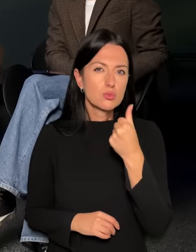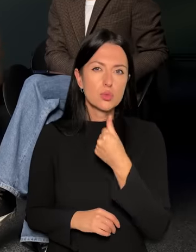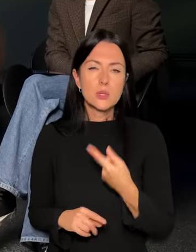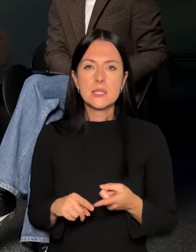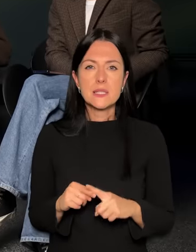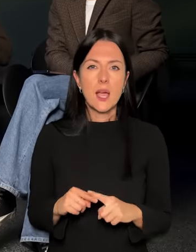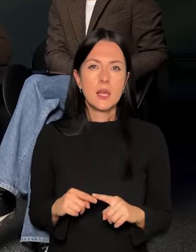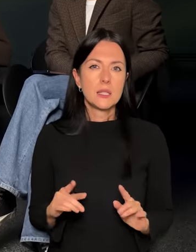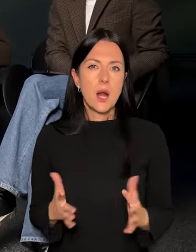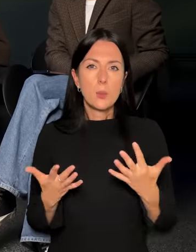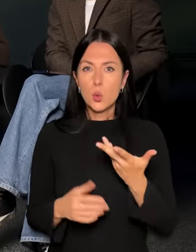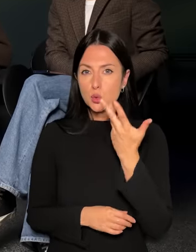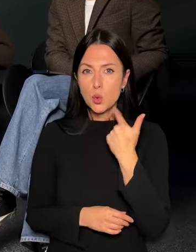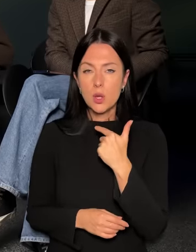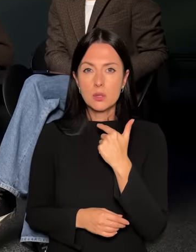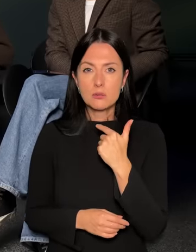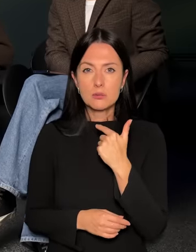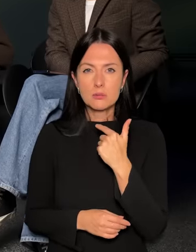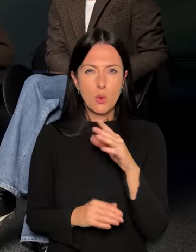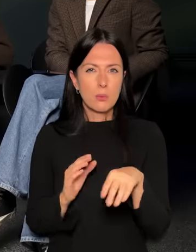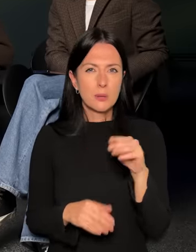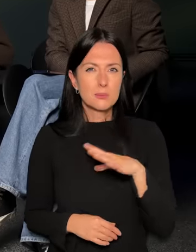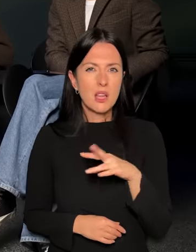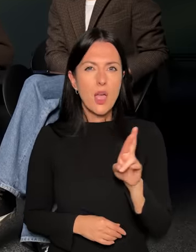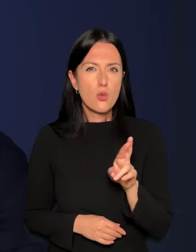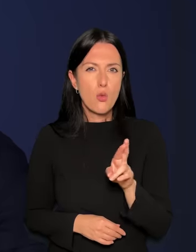when Yanukovych was elected president.